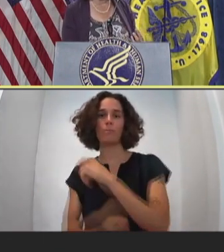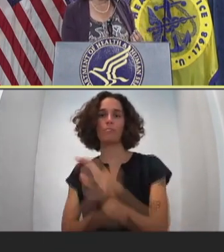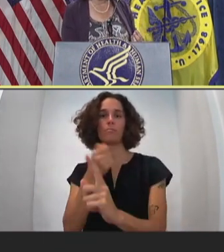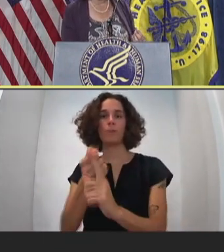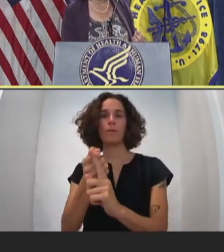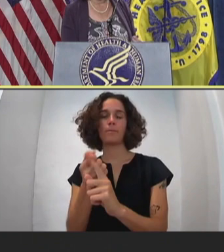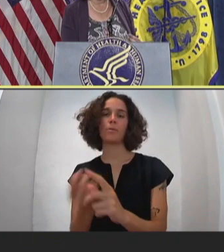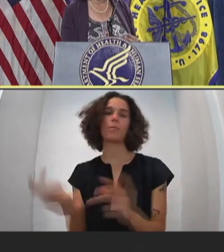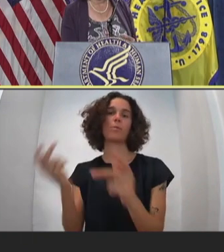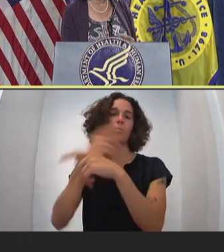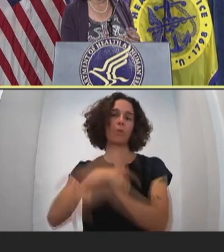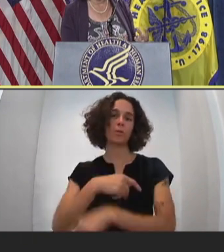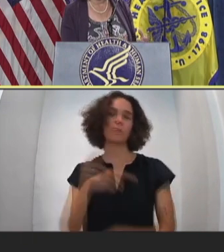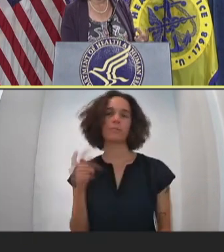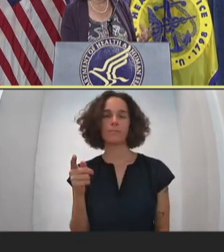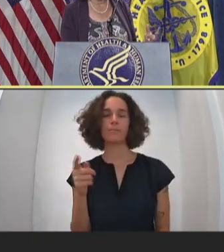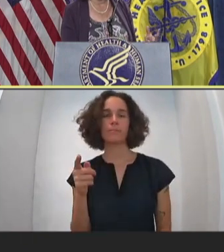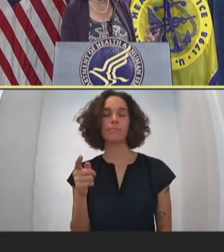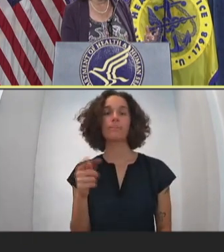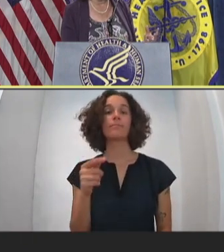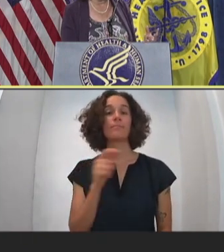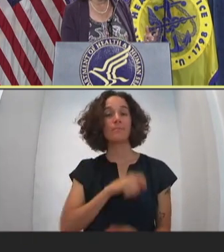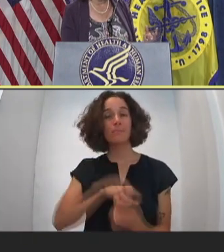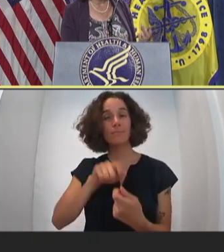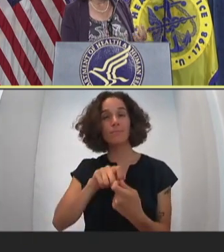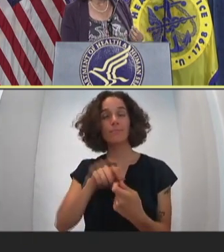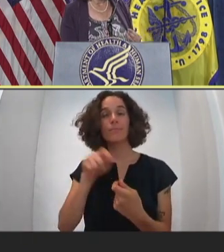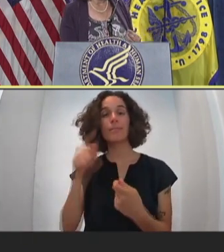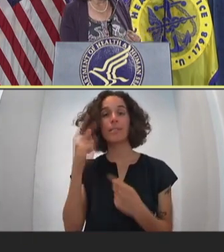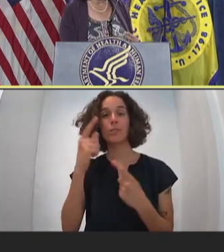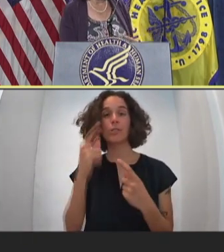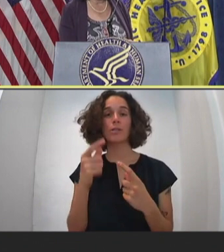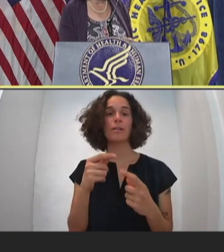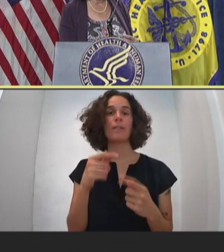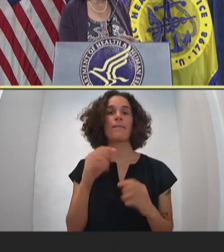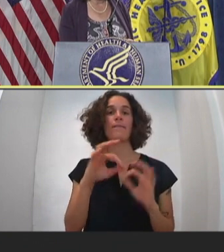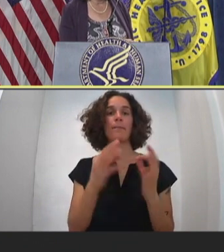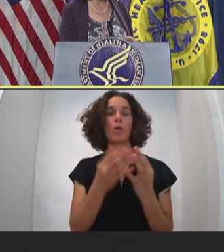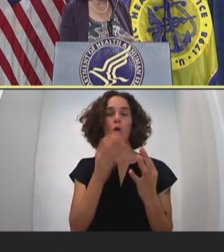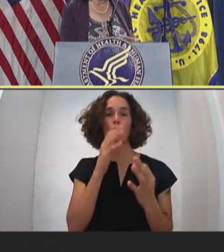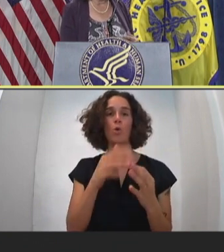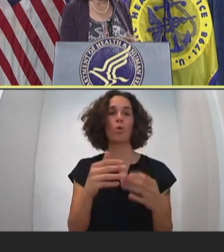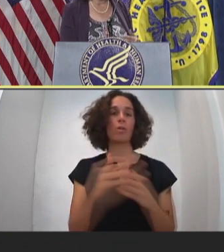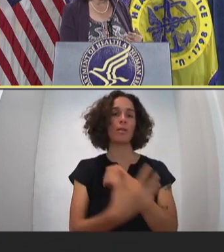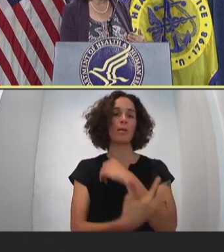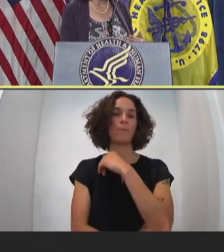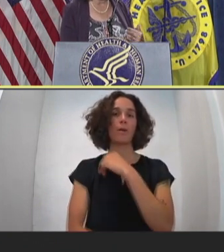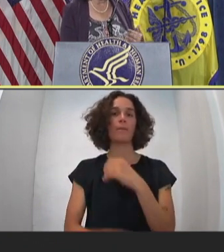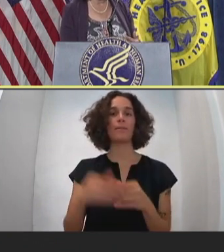are the families that are near the poverty line. Because catastrophic expenses can push